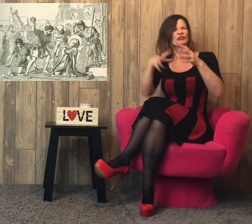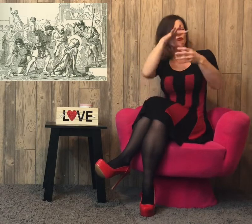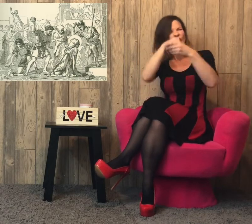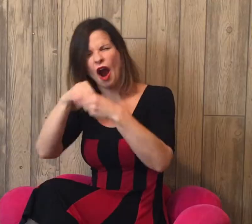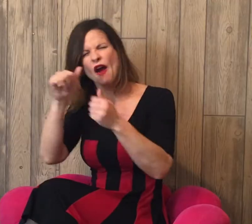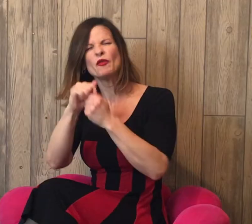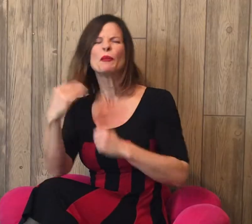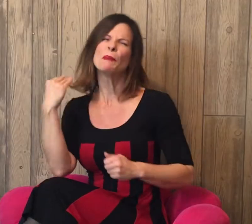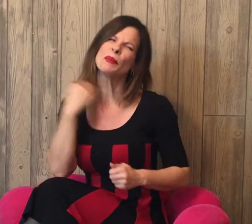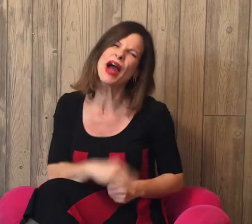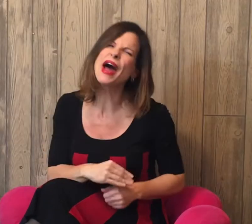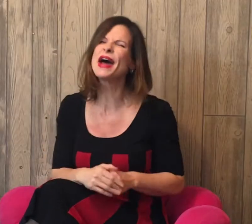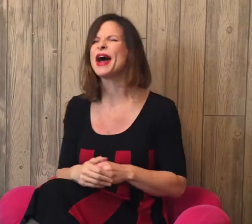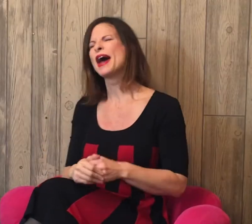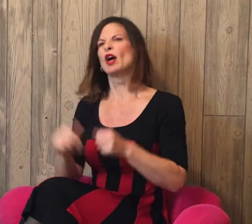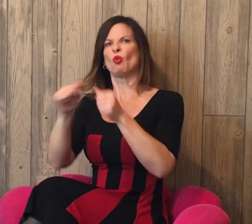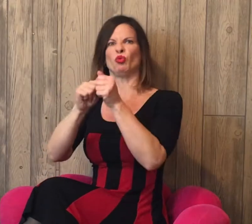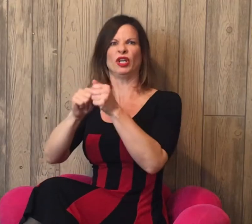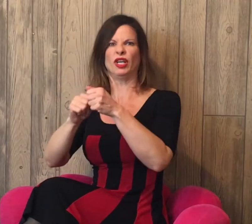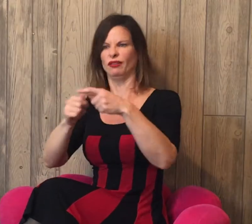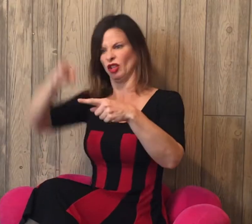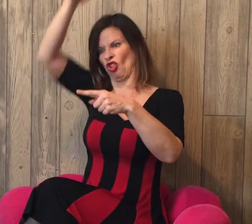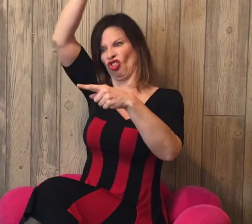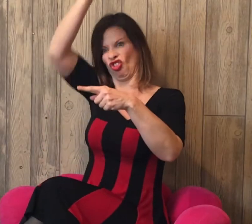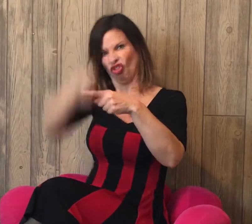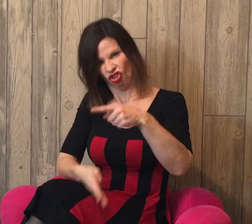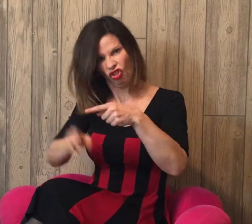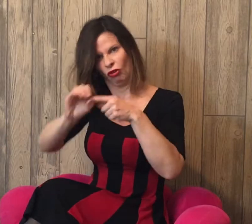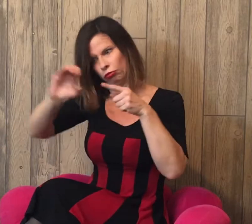He was involved with beheadings and cutting off limbs